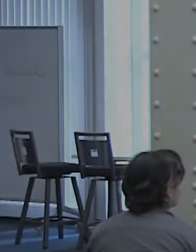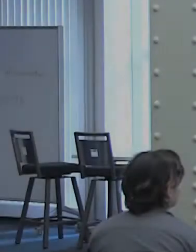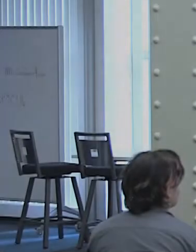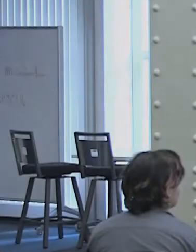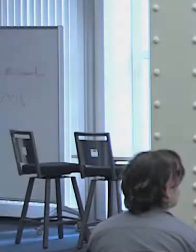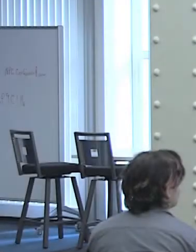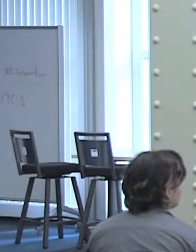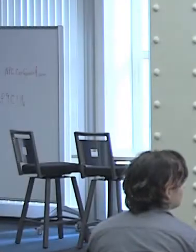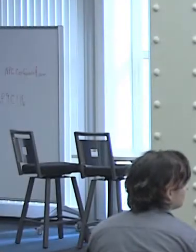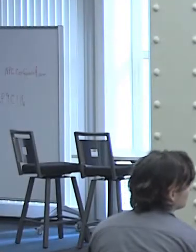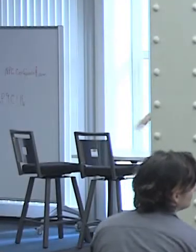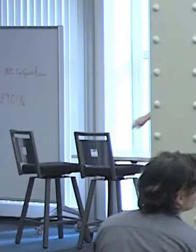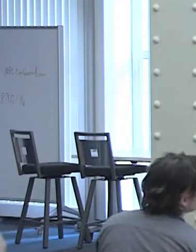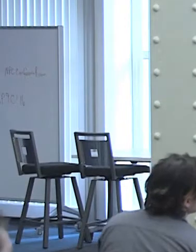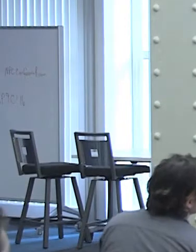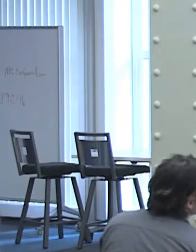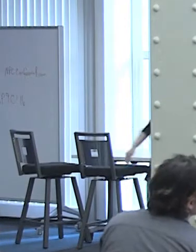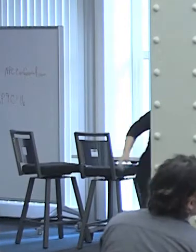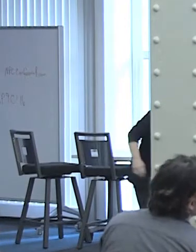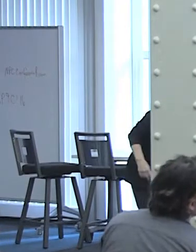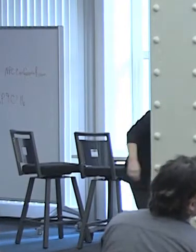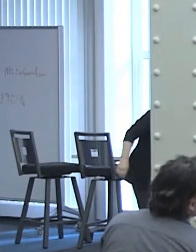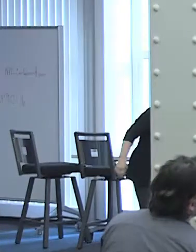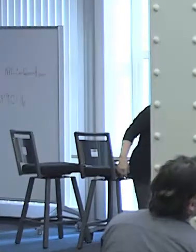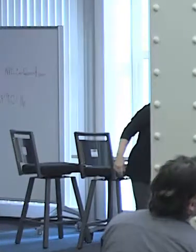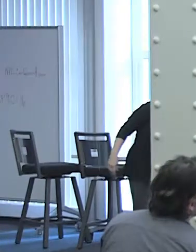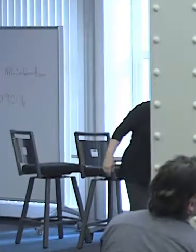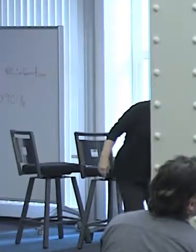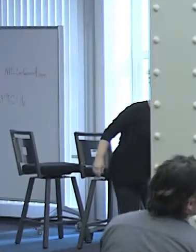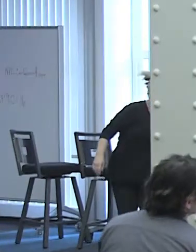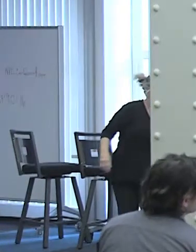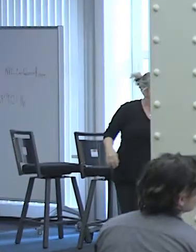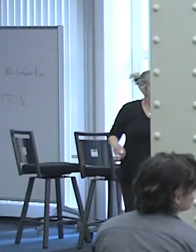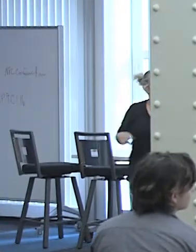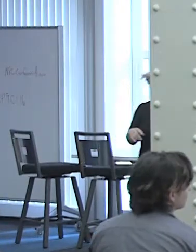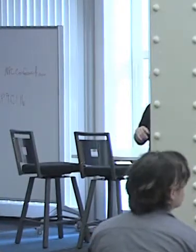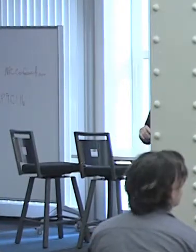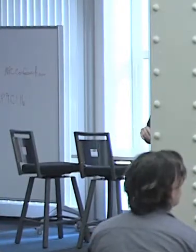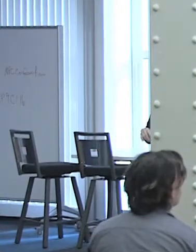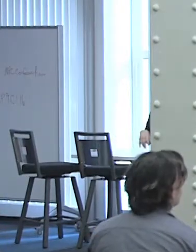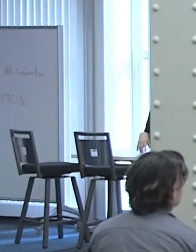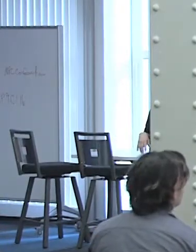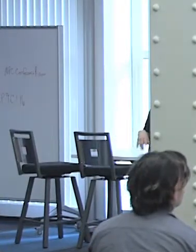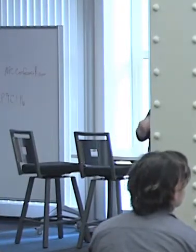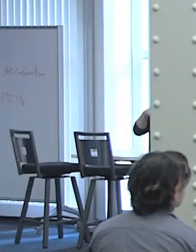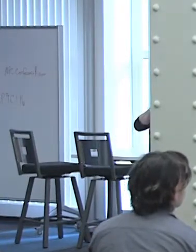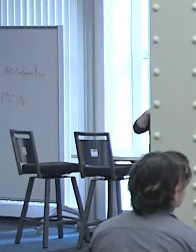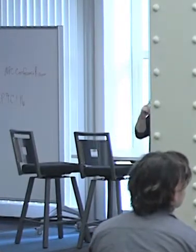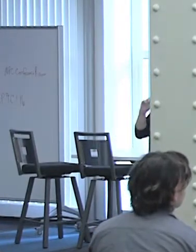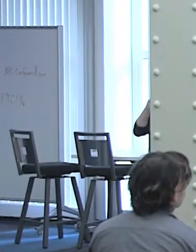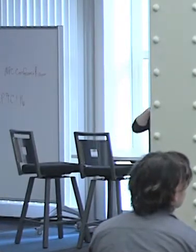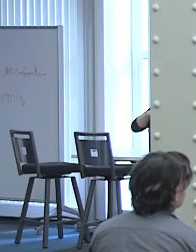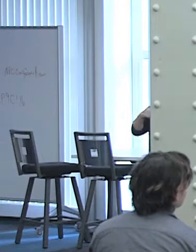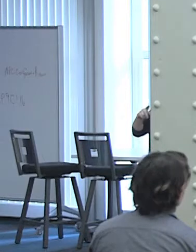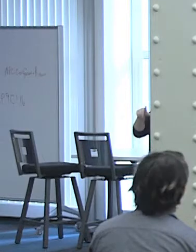Lydia Brown is a gender queer and trans-racially, trans-nationally